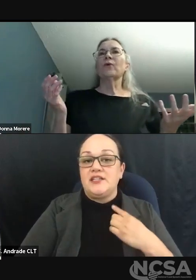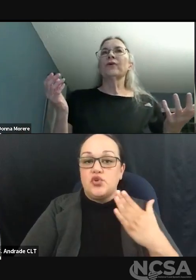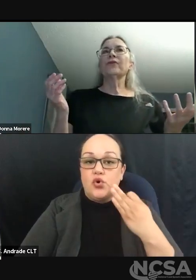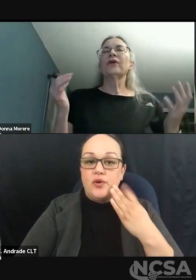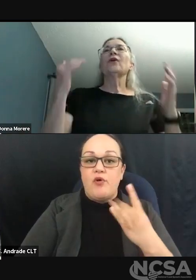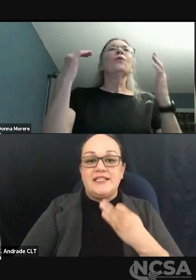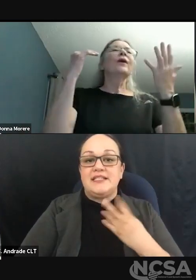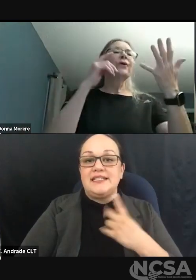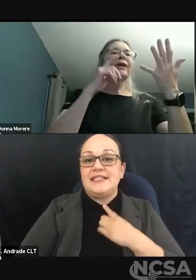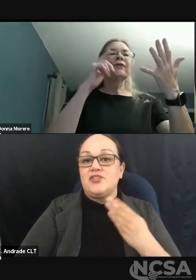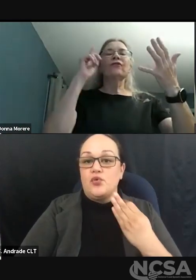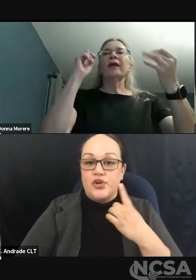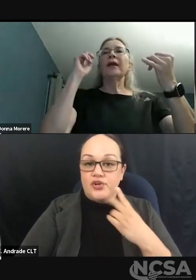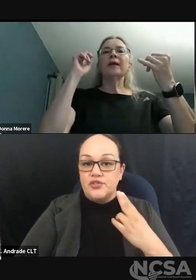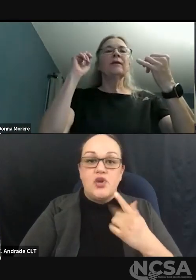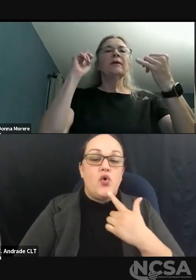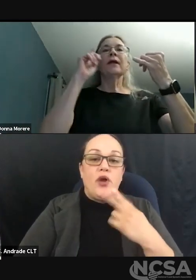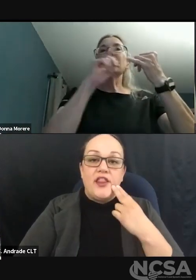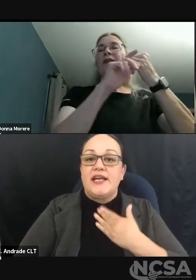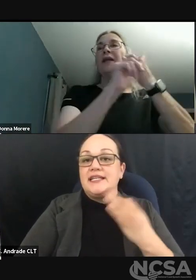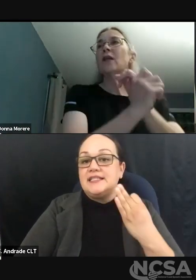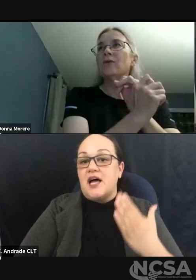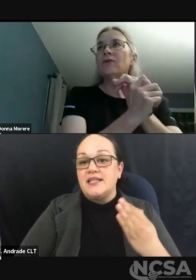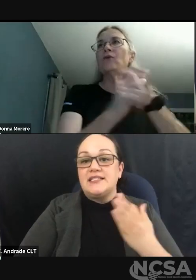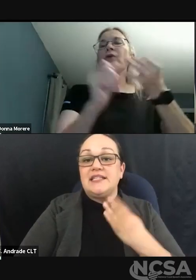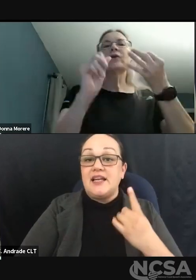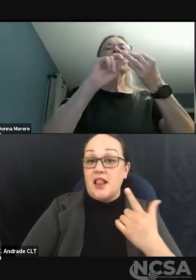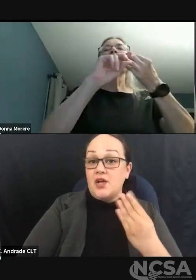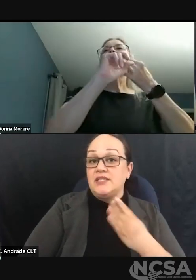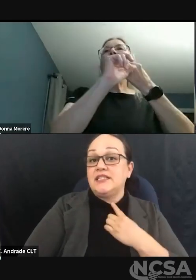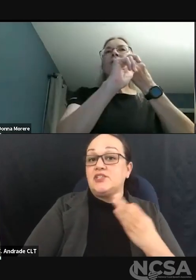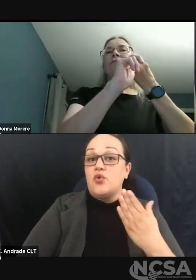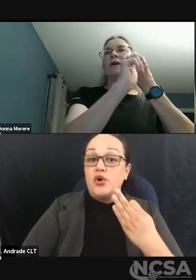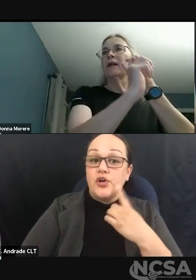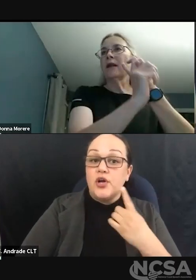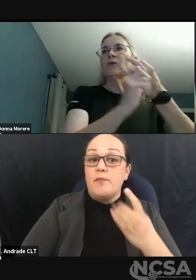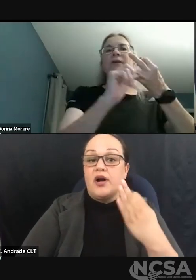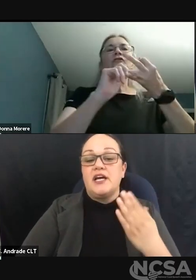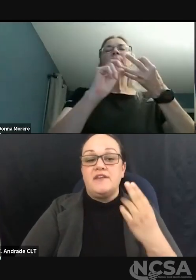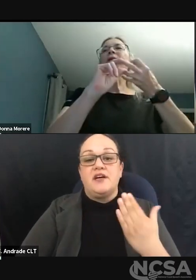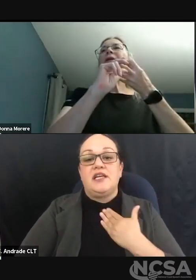whether it's a standalone disorder, part of an intellectual disability,